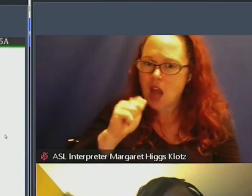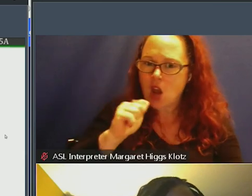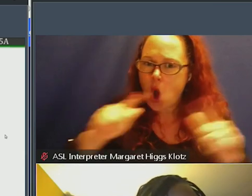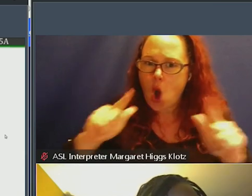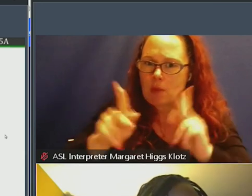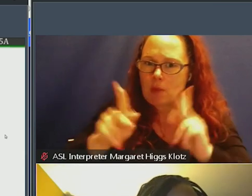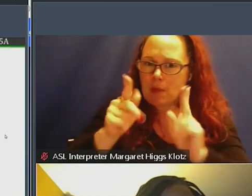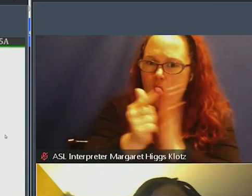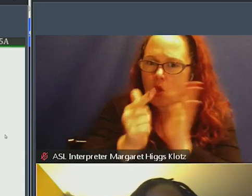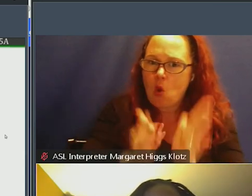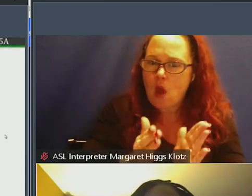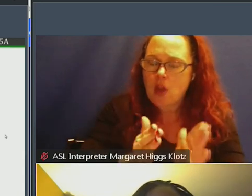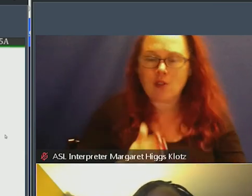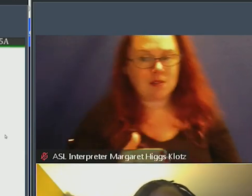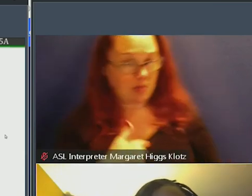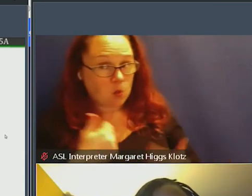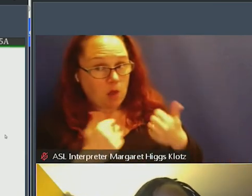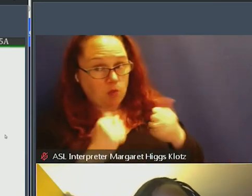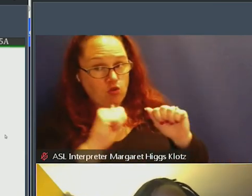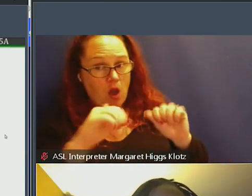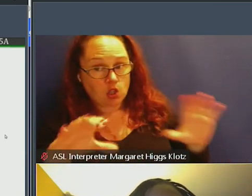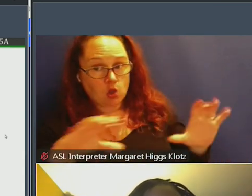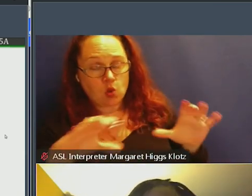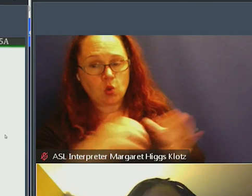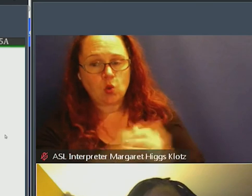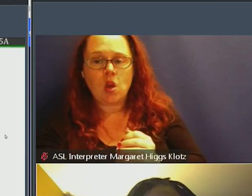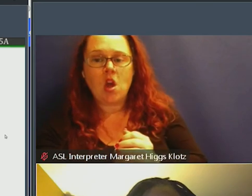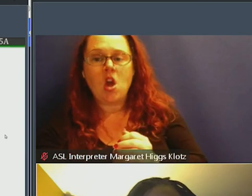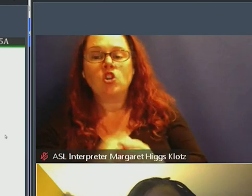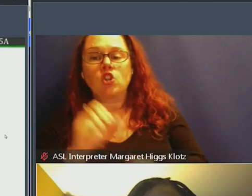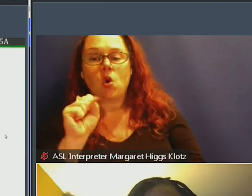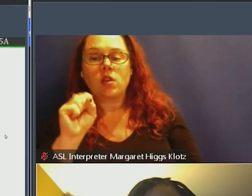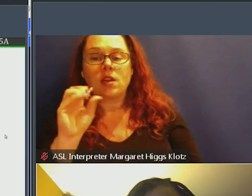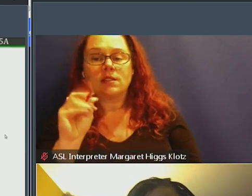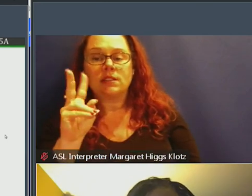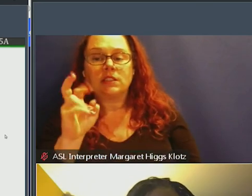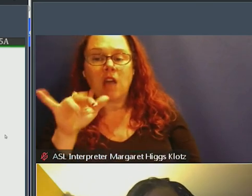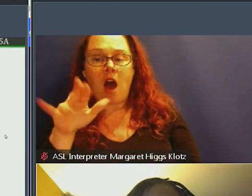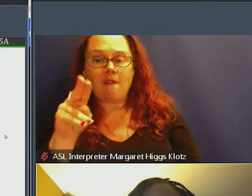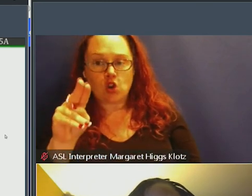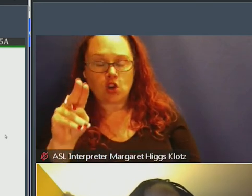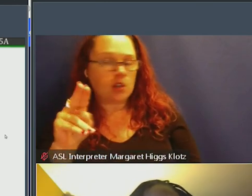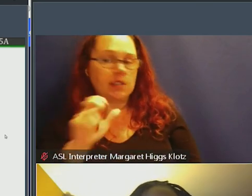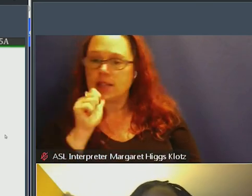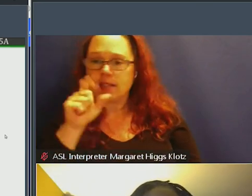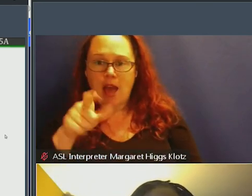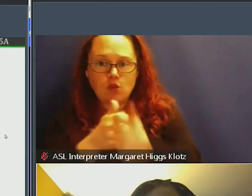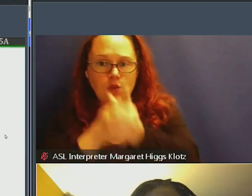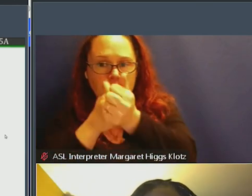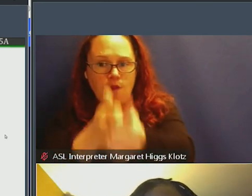That's what I'm trying to do. So, so the sovereign is not actually subject to its own loss. And for our purposes,